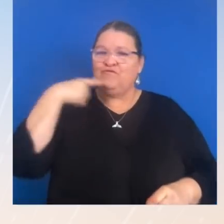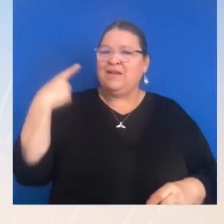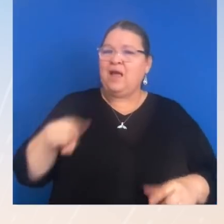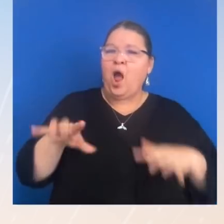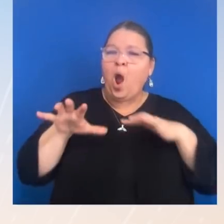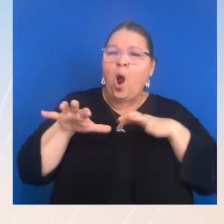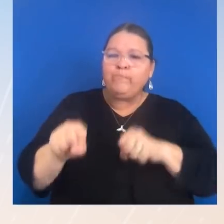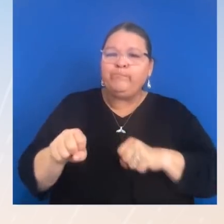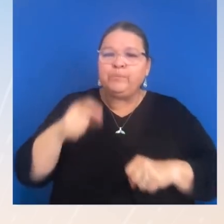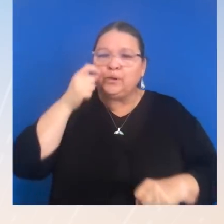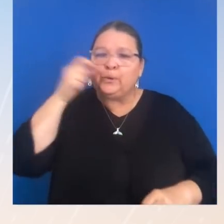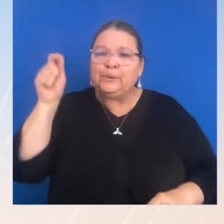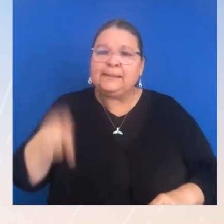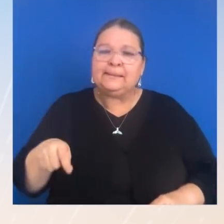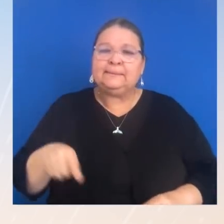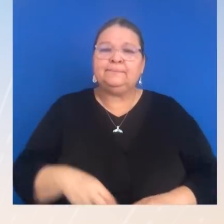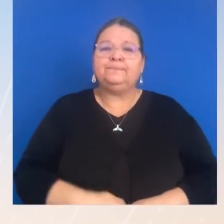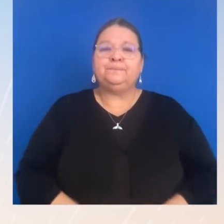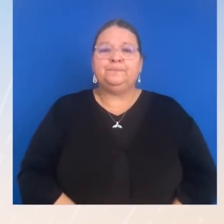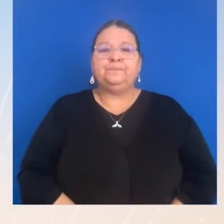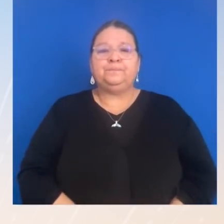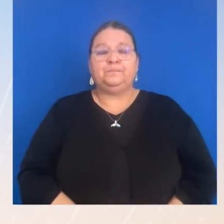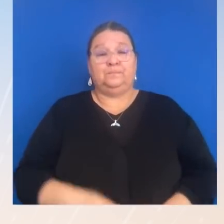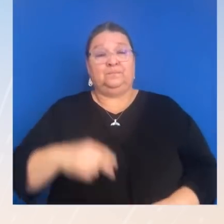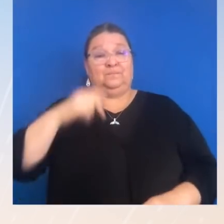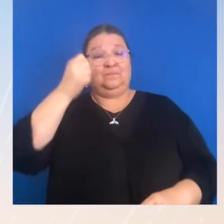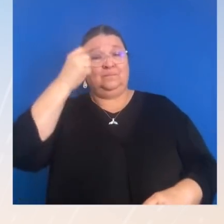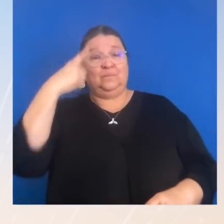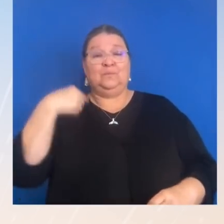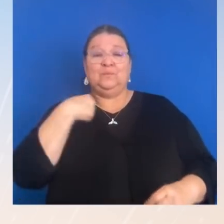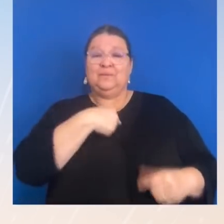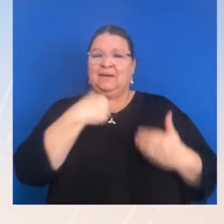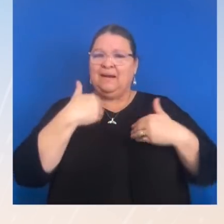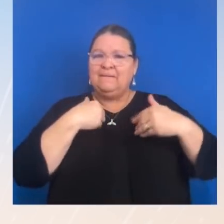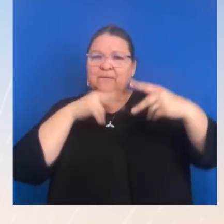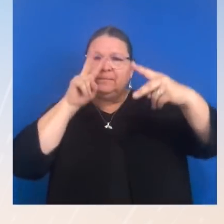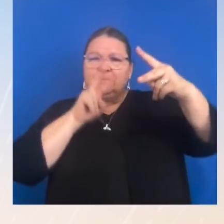there are still predictions and projections from the Federal Reserve and outside economists